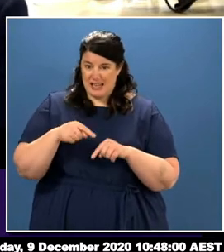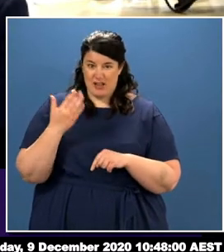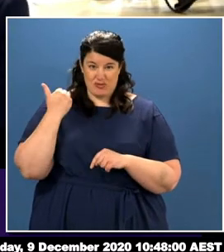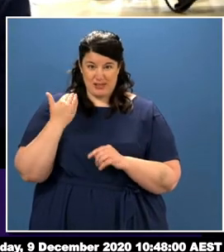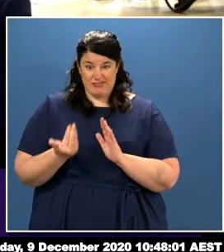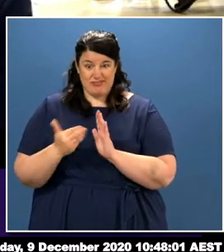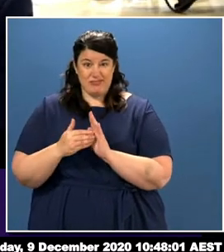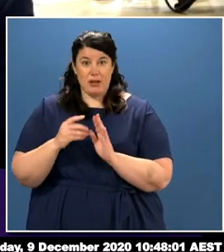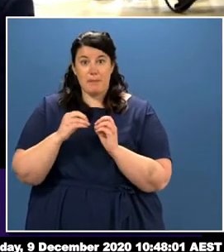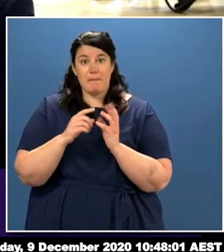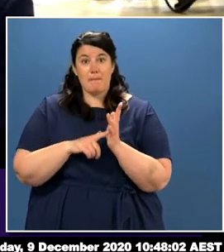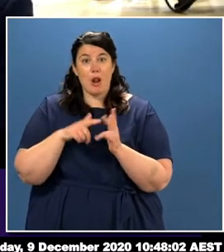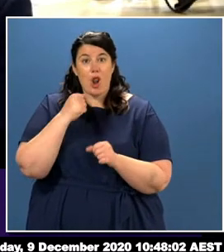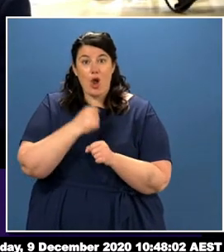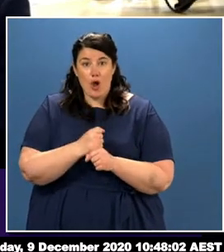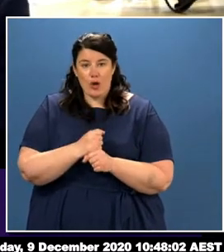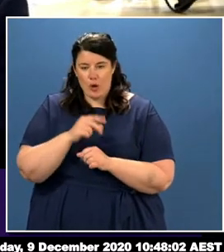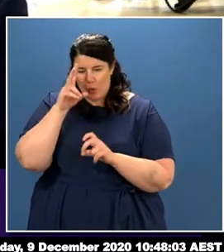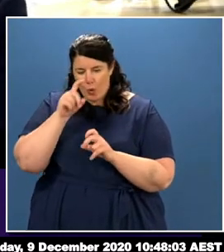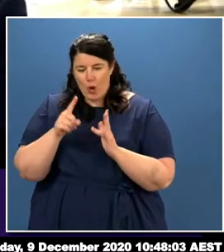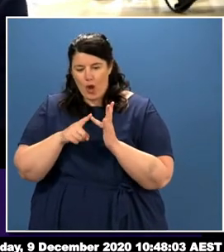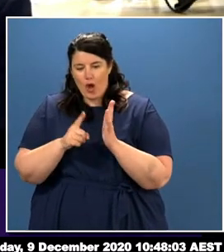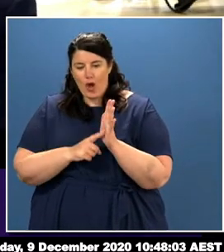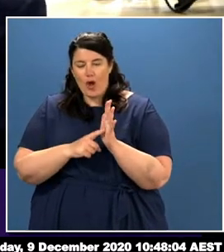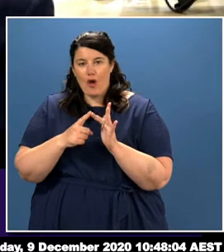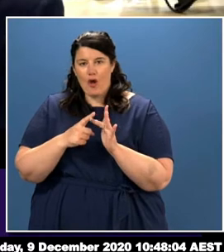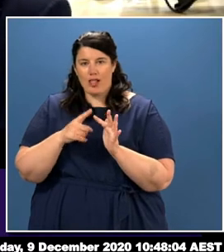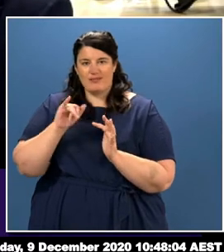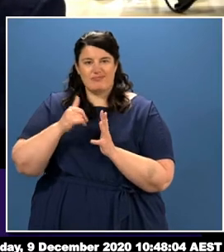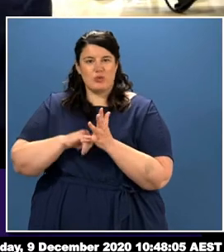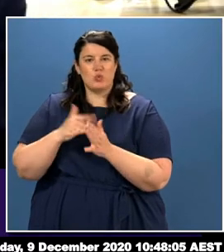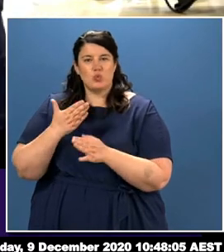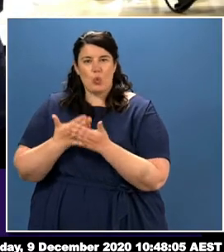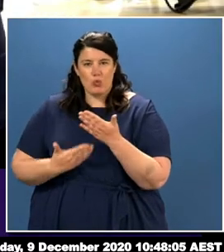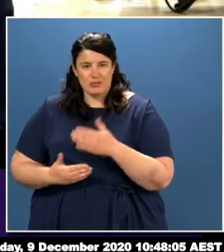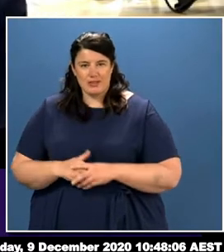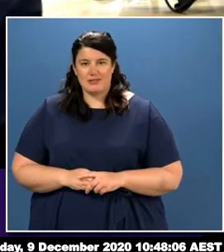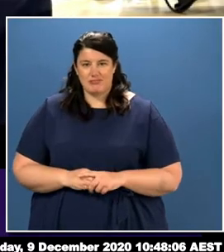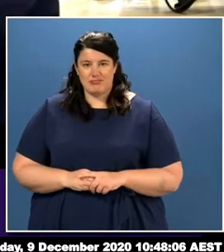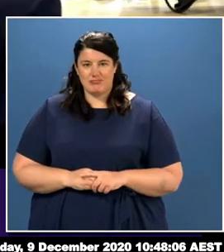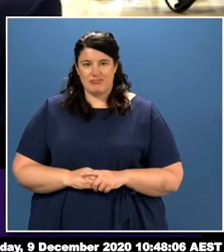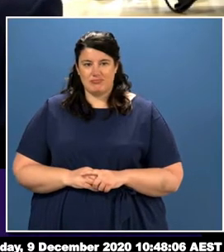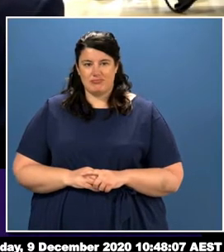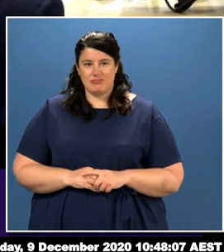Yes. It's called Ollie's story? Yes. What is the purpose of starting a blog?